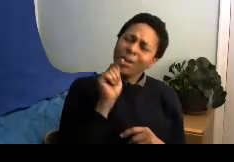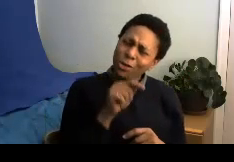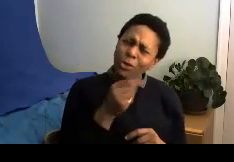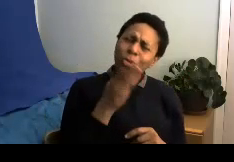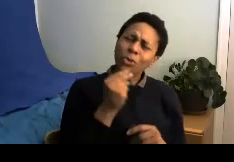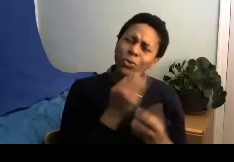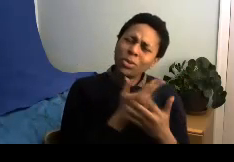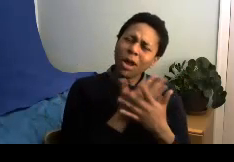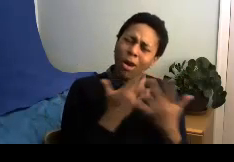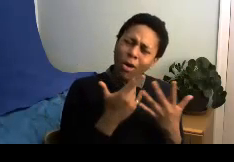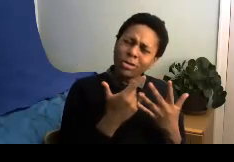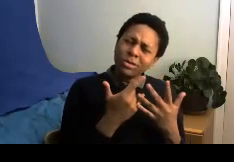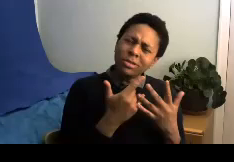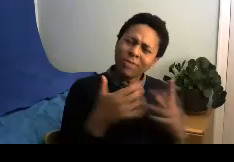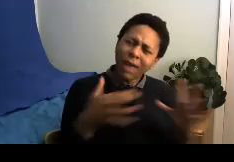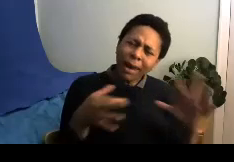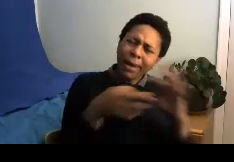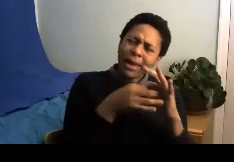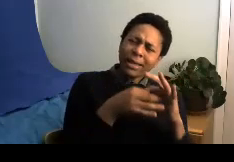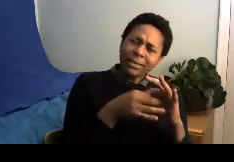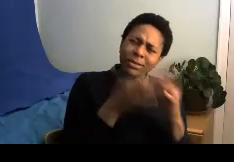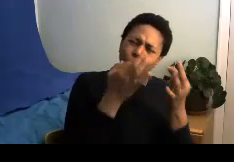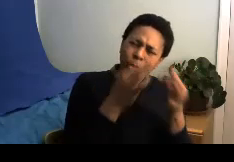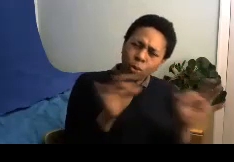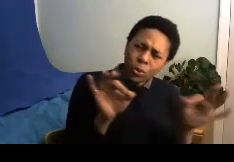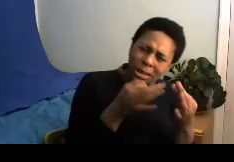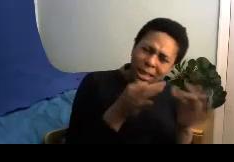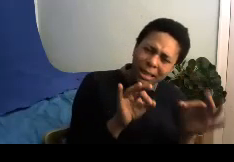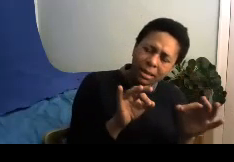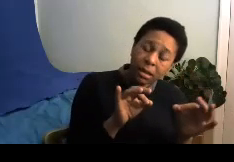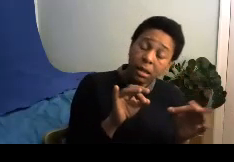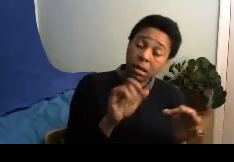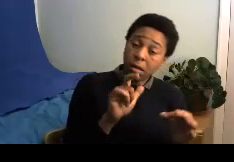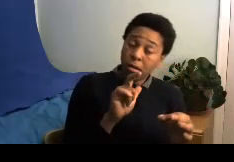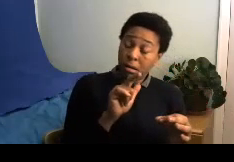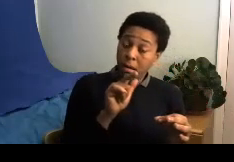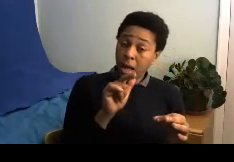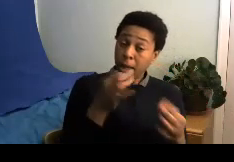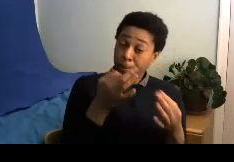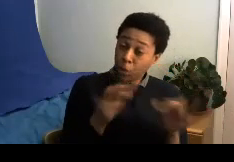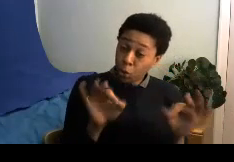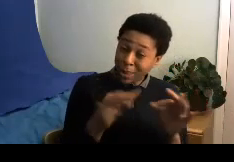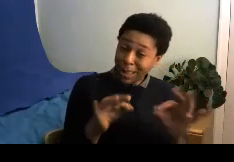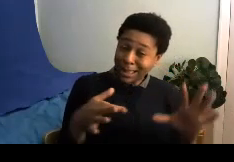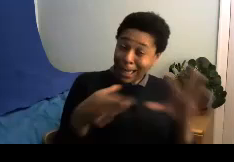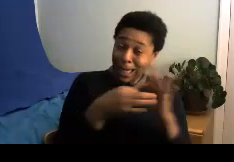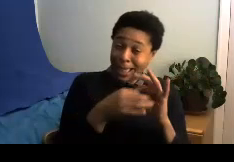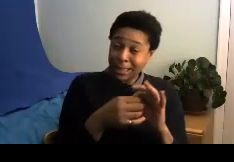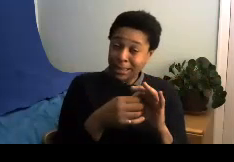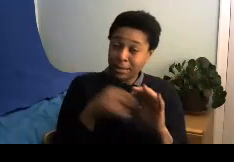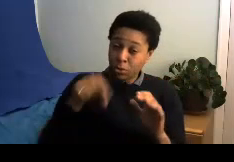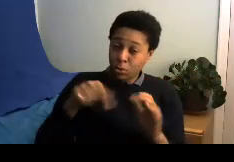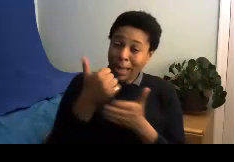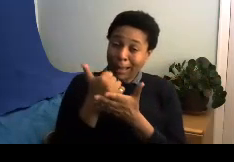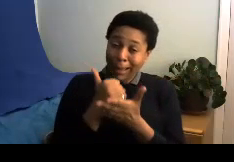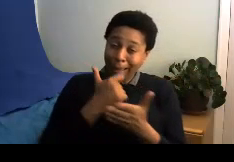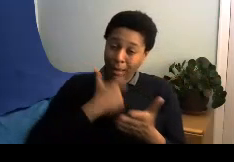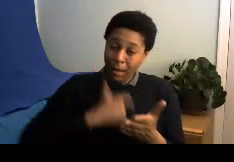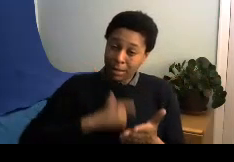novel, you know, and the centrality of music to being gay and how, you know, everything. There's a line, the gray line,